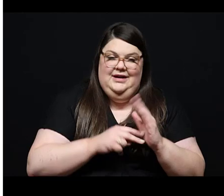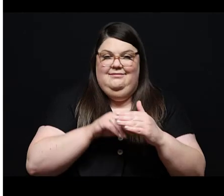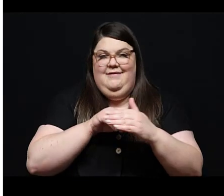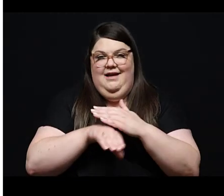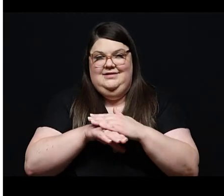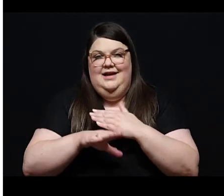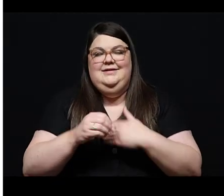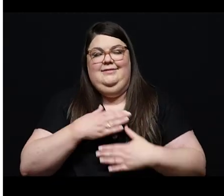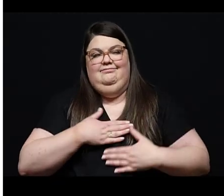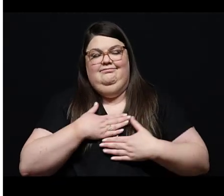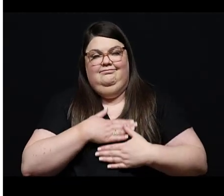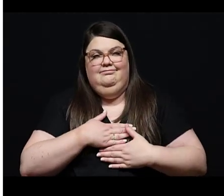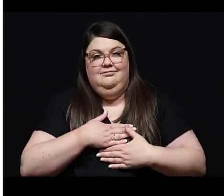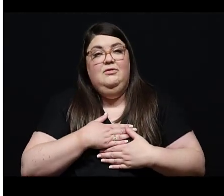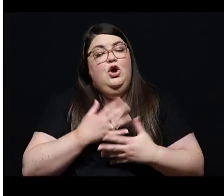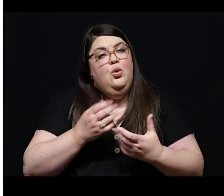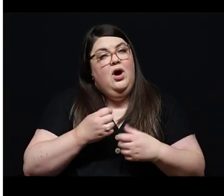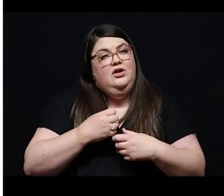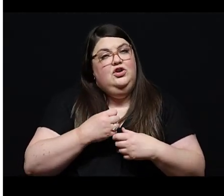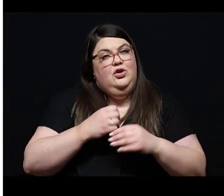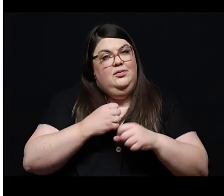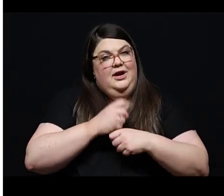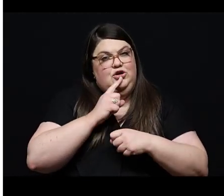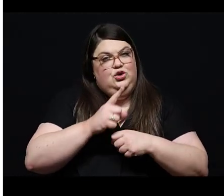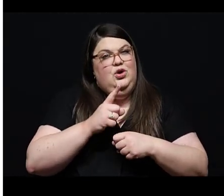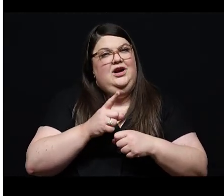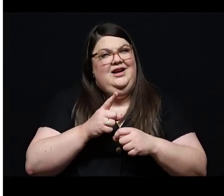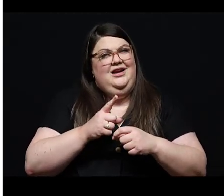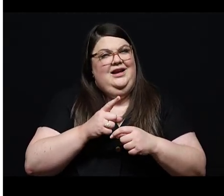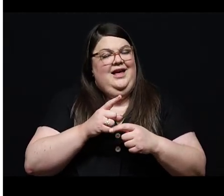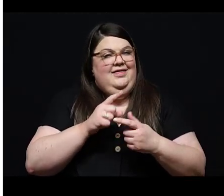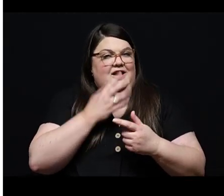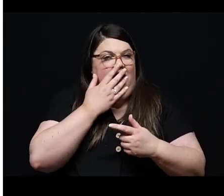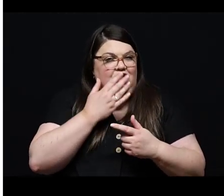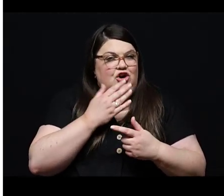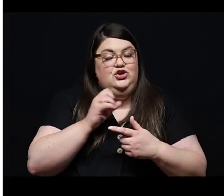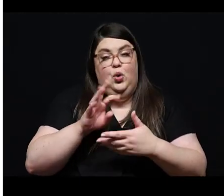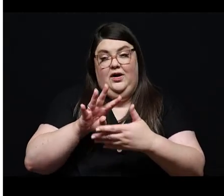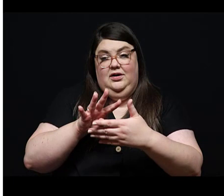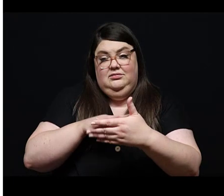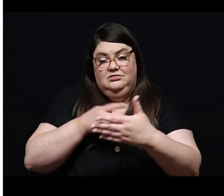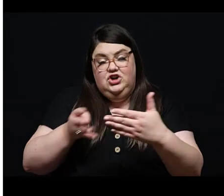You will want to verify that text colors or visuals such as charts, graphics, or images